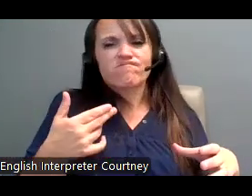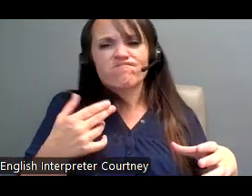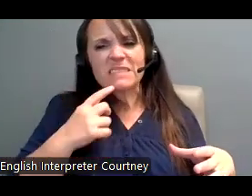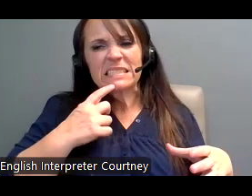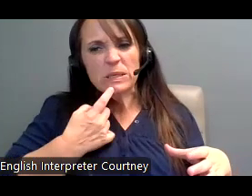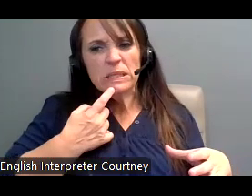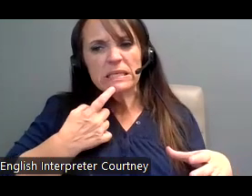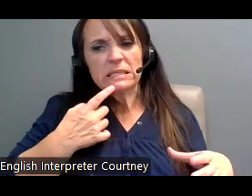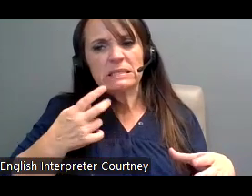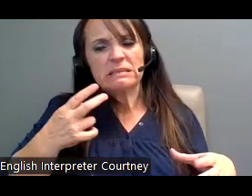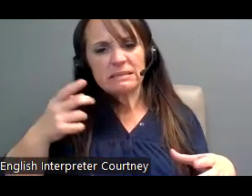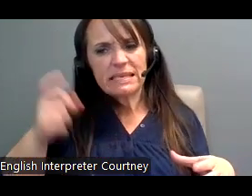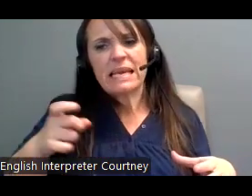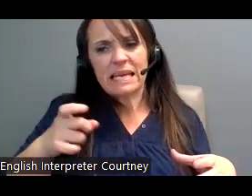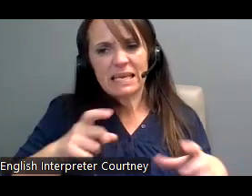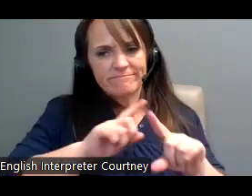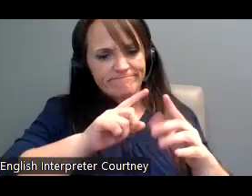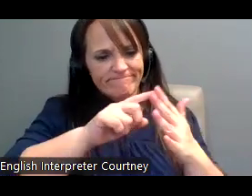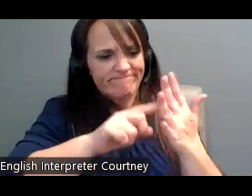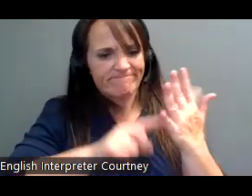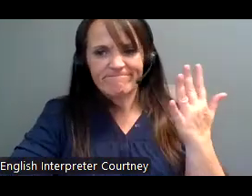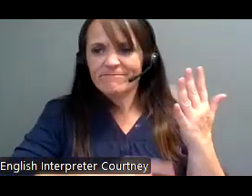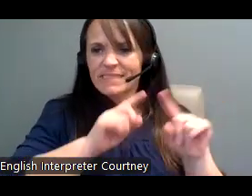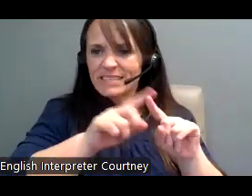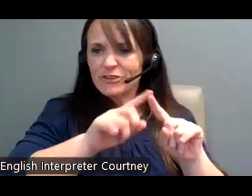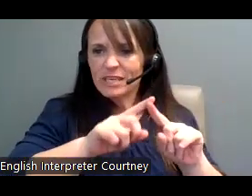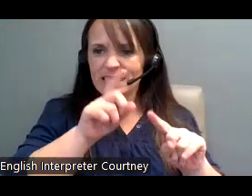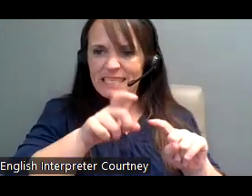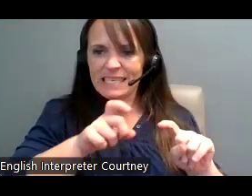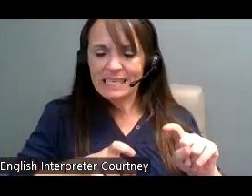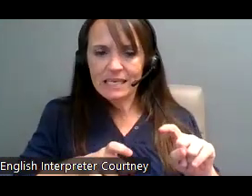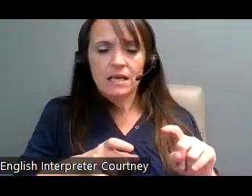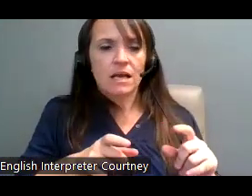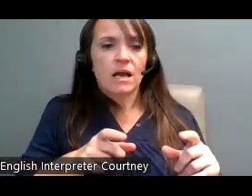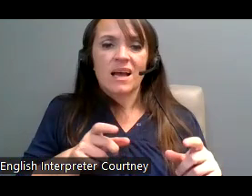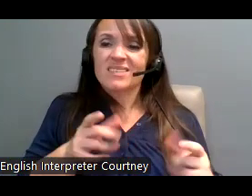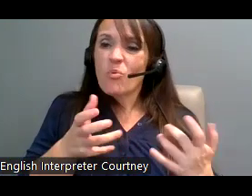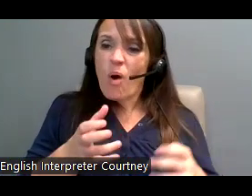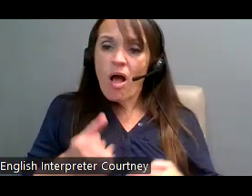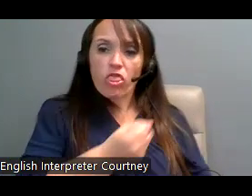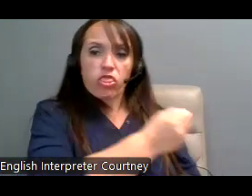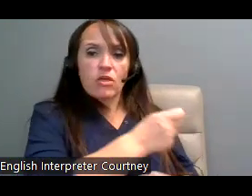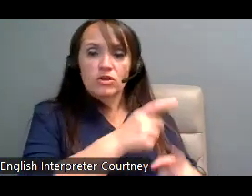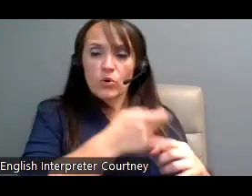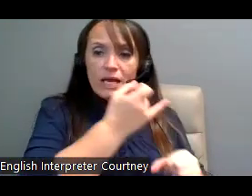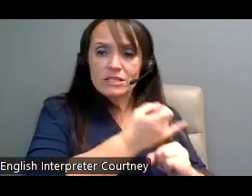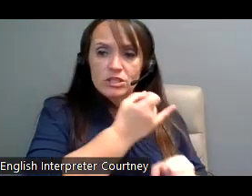choose to receive services in the community rather than going into an institution.